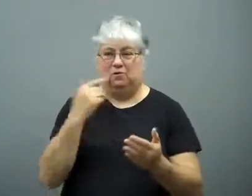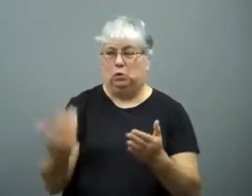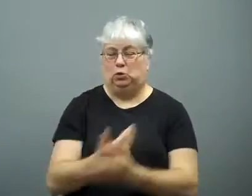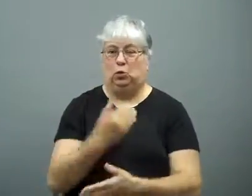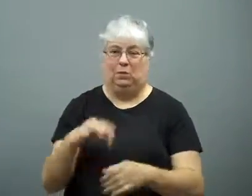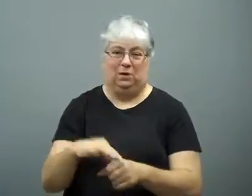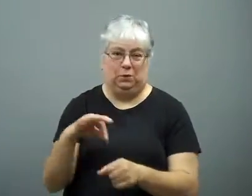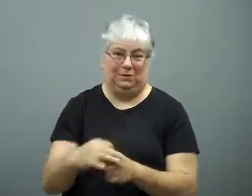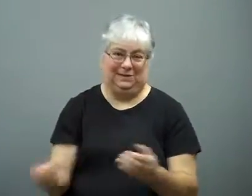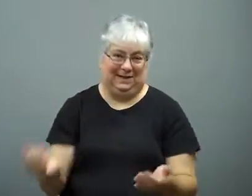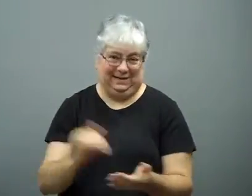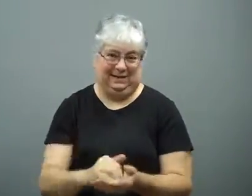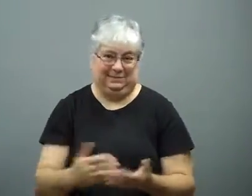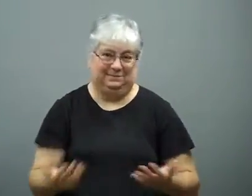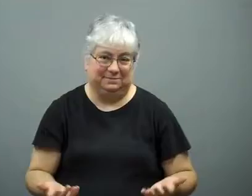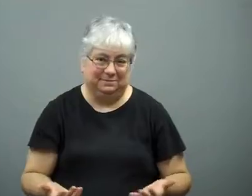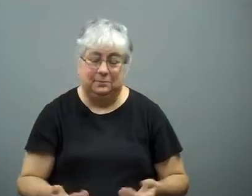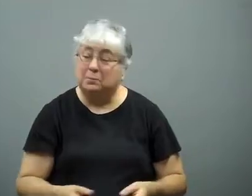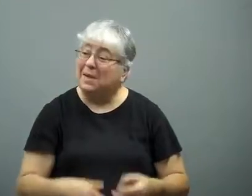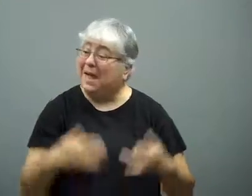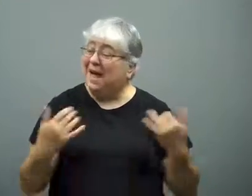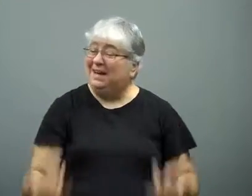to vote on it again.